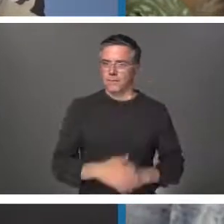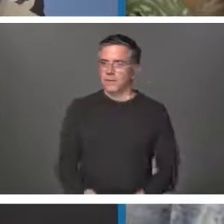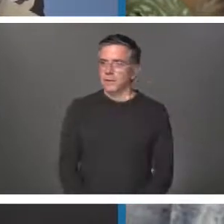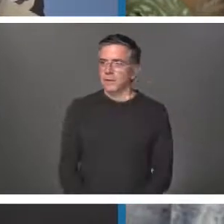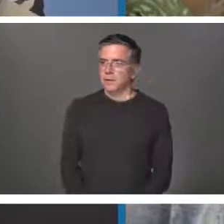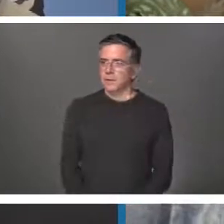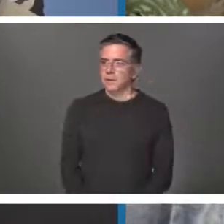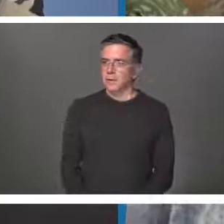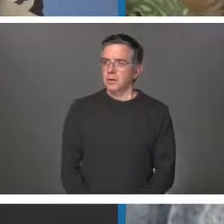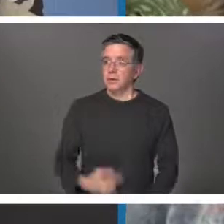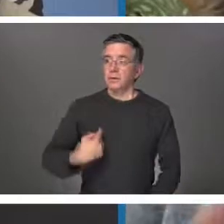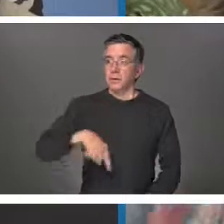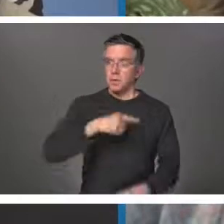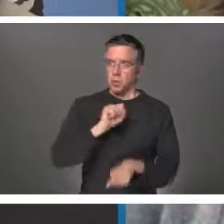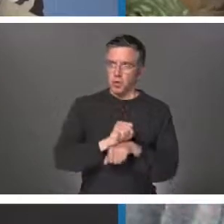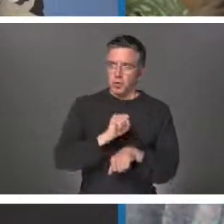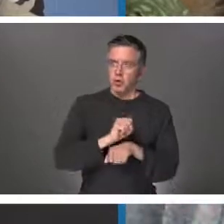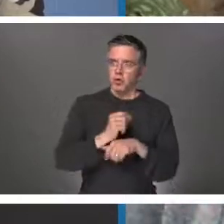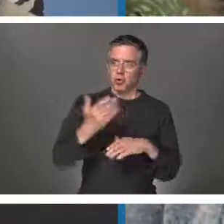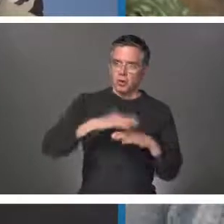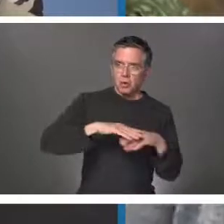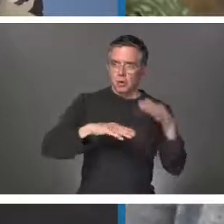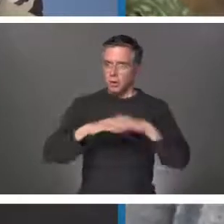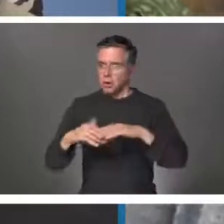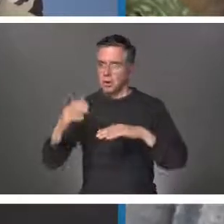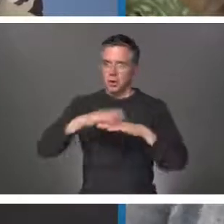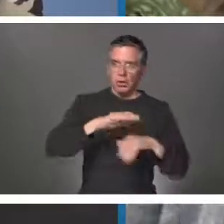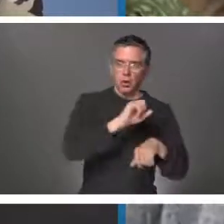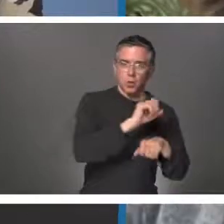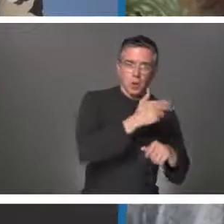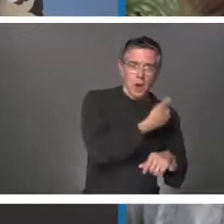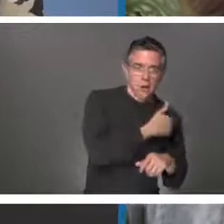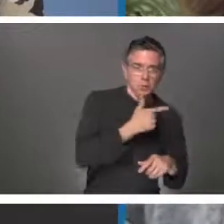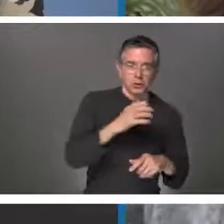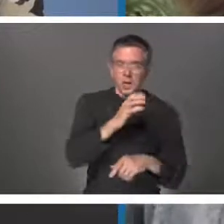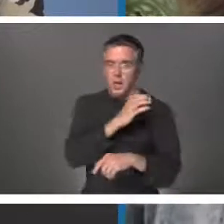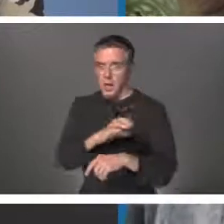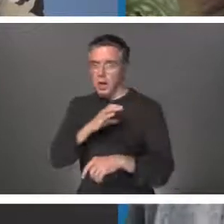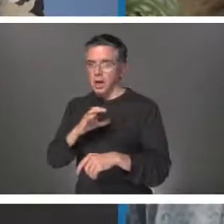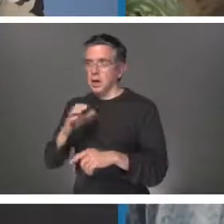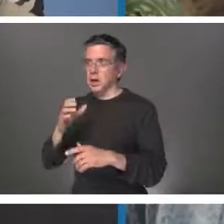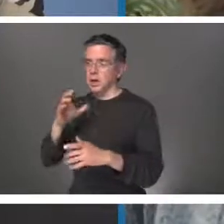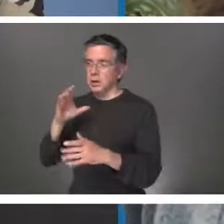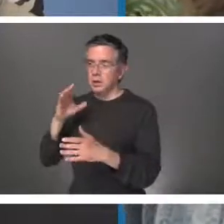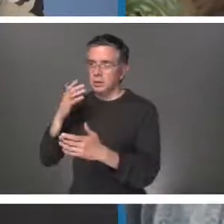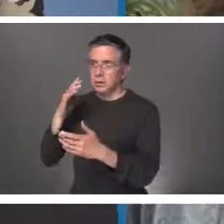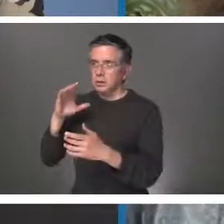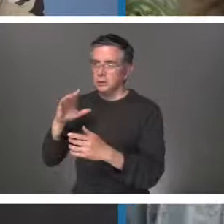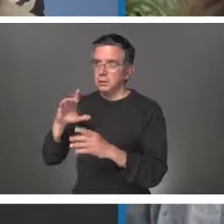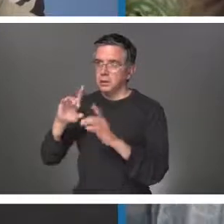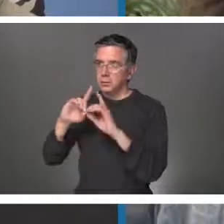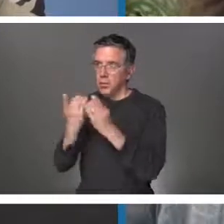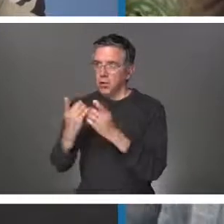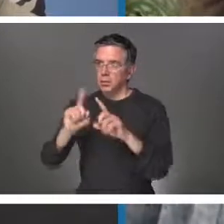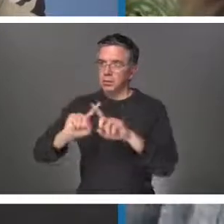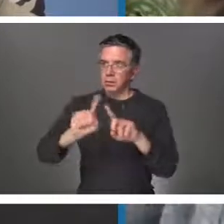with hospitals, clinics, public health departments, community action, fire and EMS,